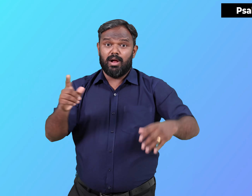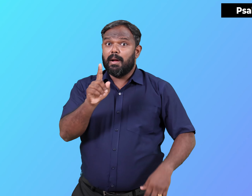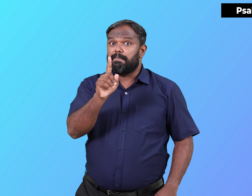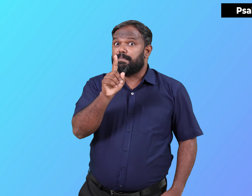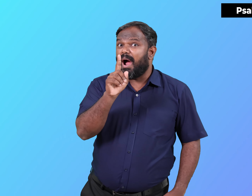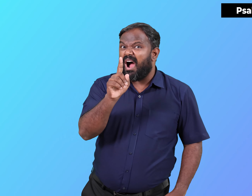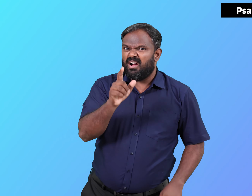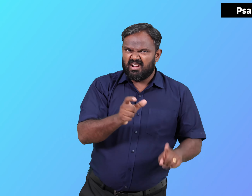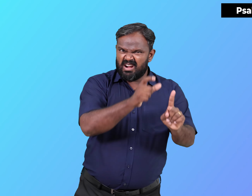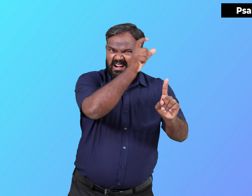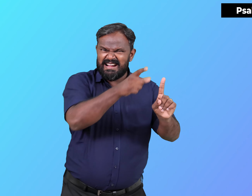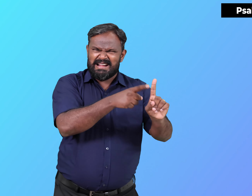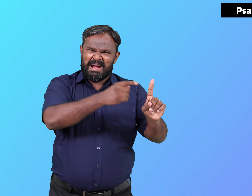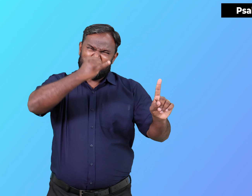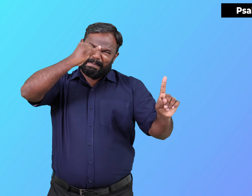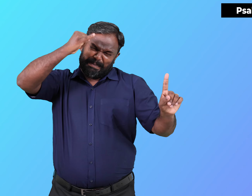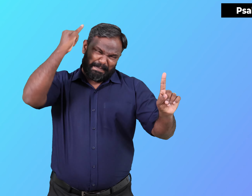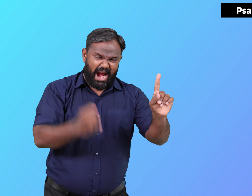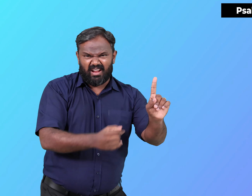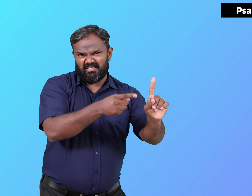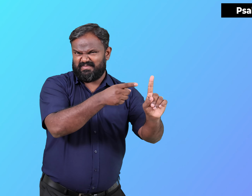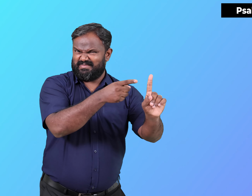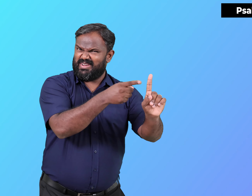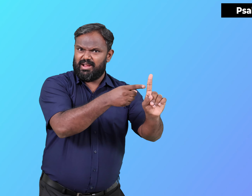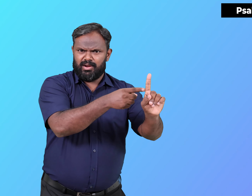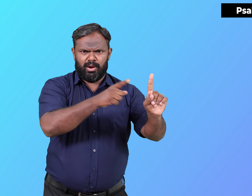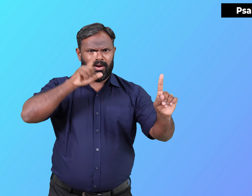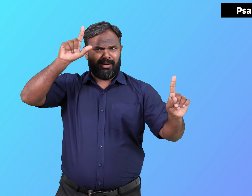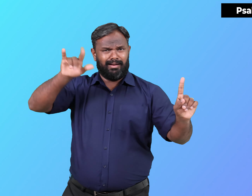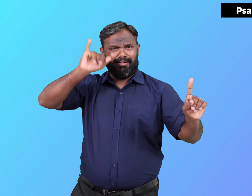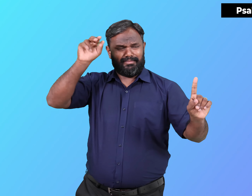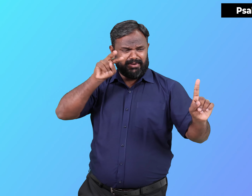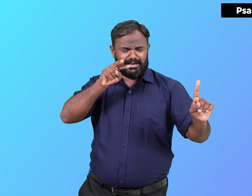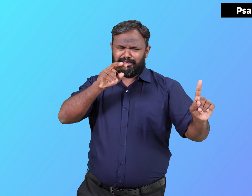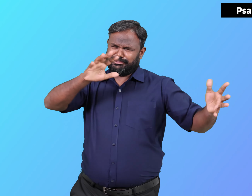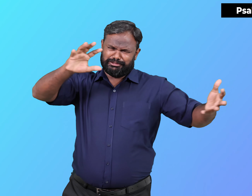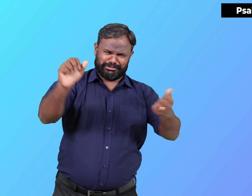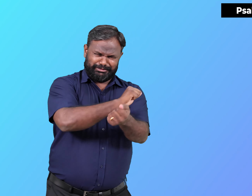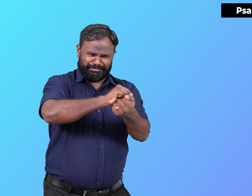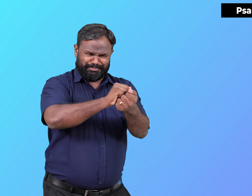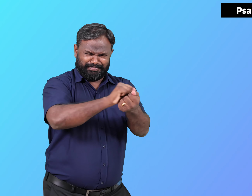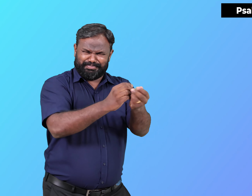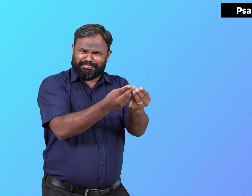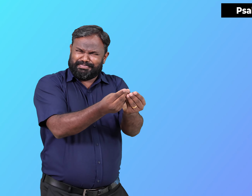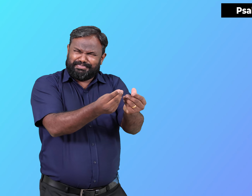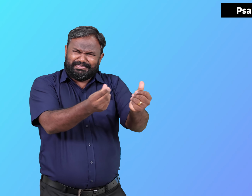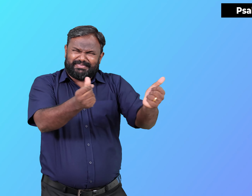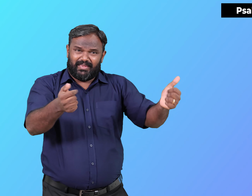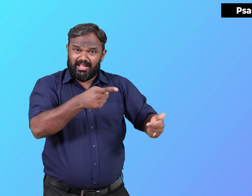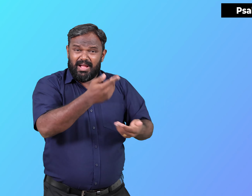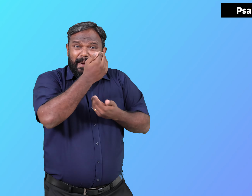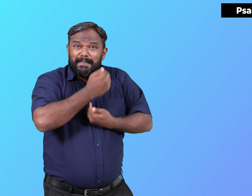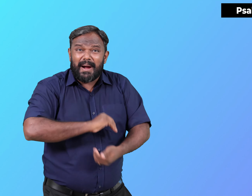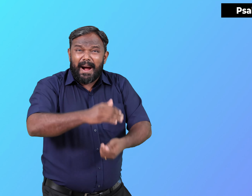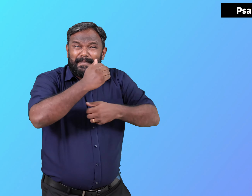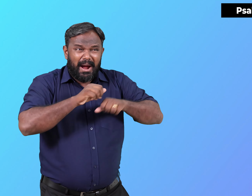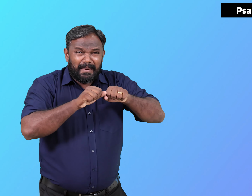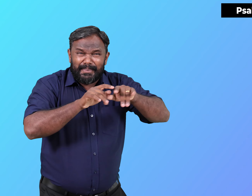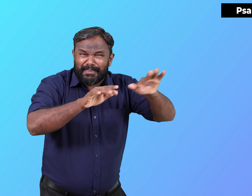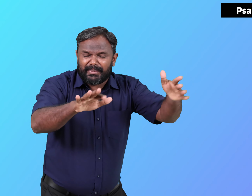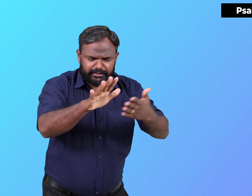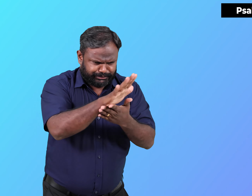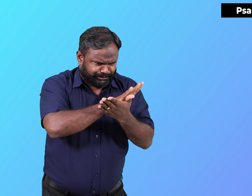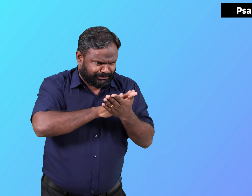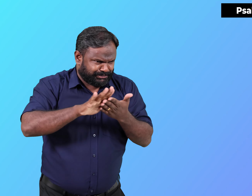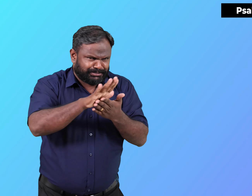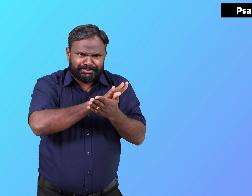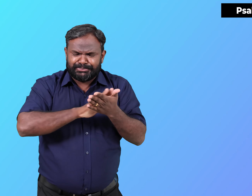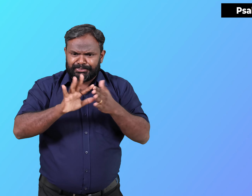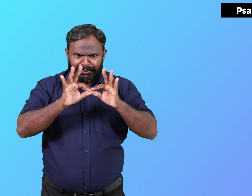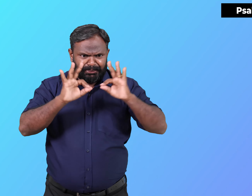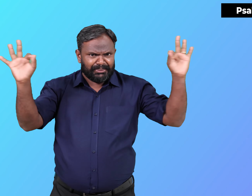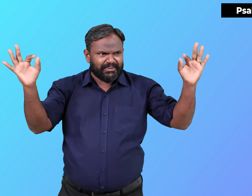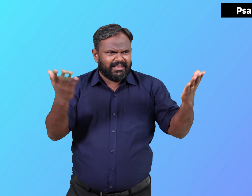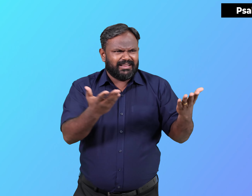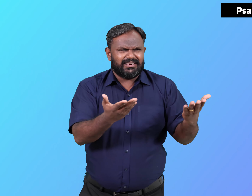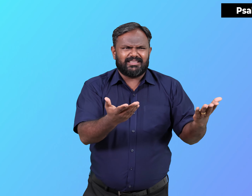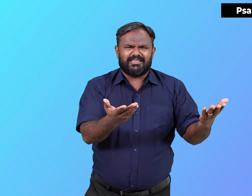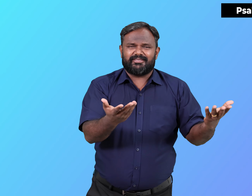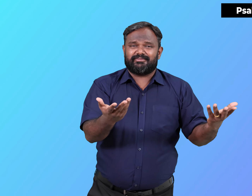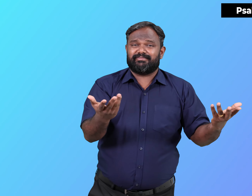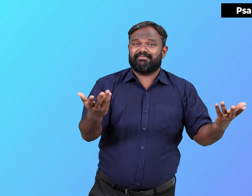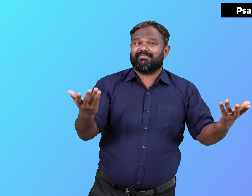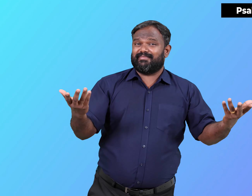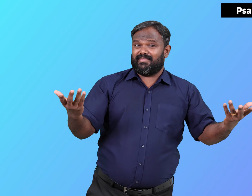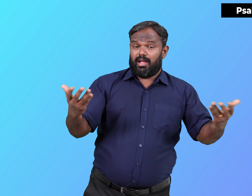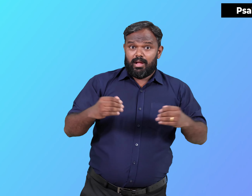But those who break the law will be destroyed completely, and their descendants will be forced to leave the land.